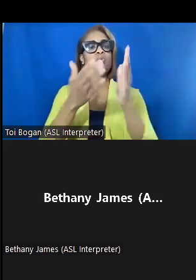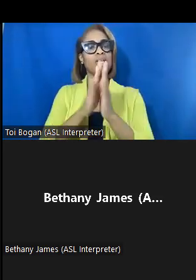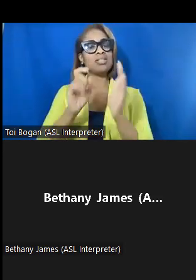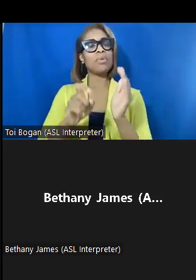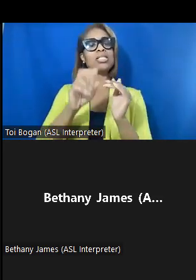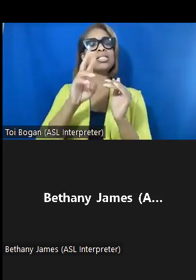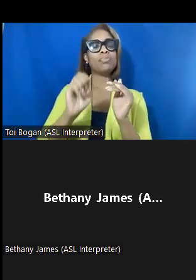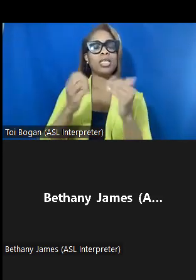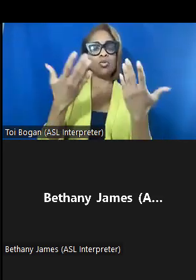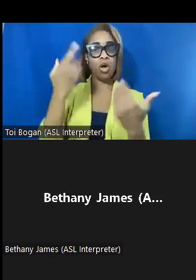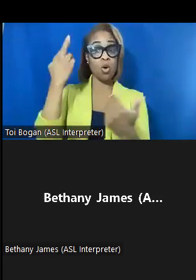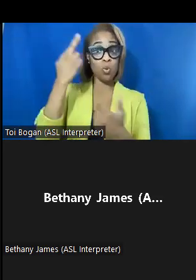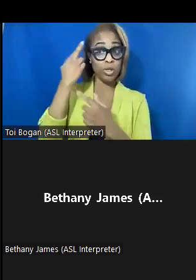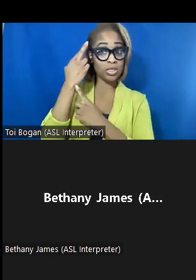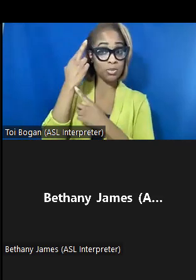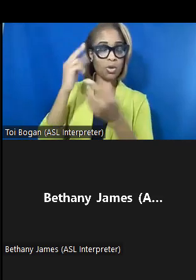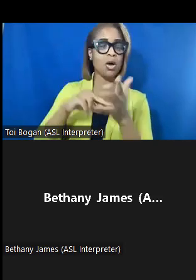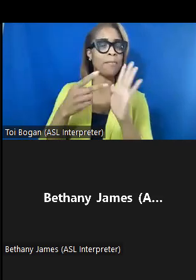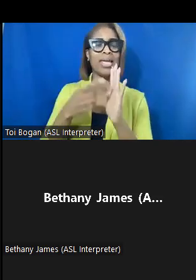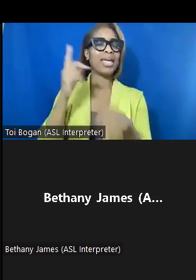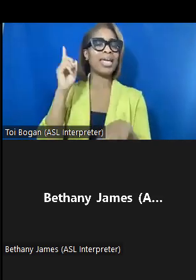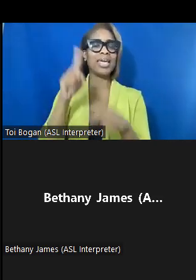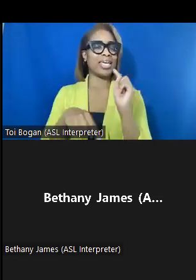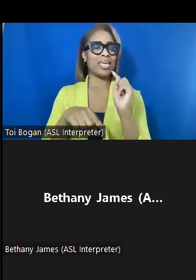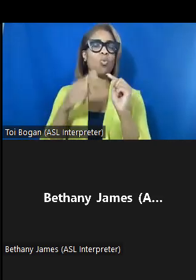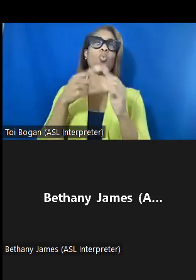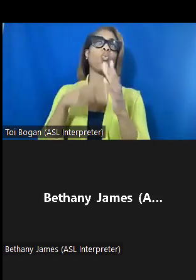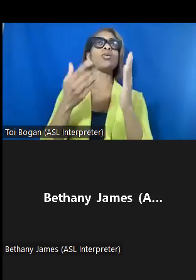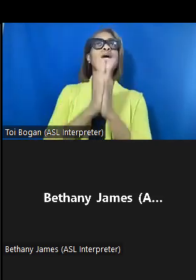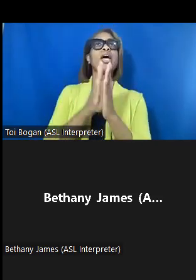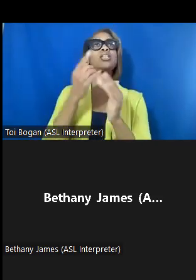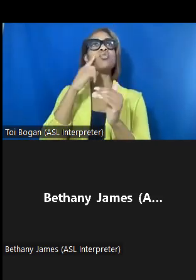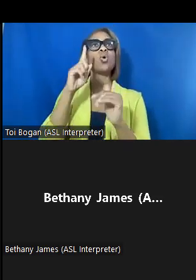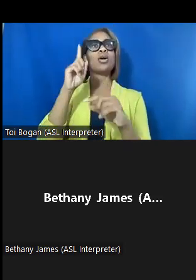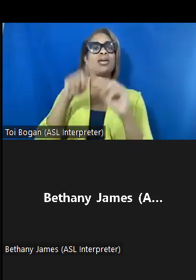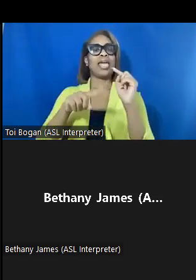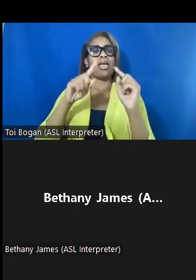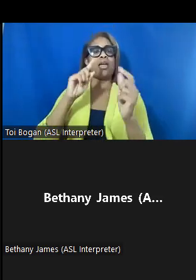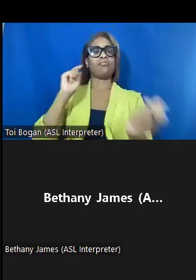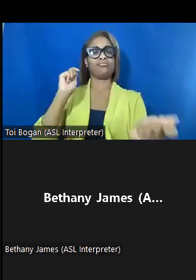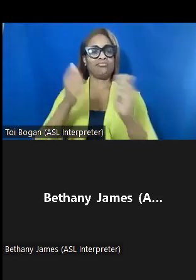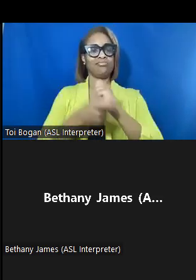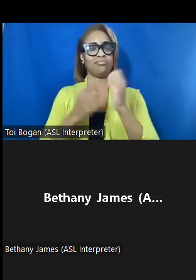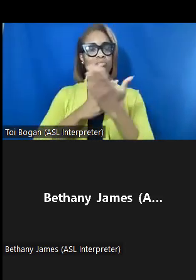So what that means is it cannot what you're asking for cannot fundamentally alter a program, service, or activity.